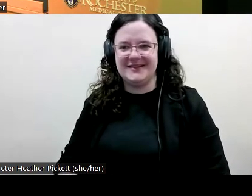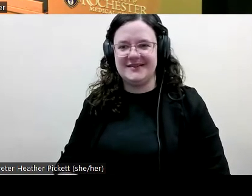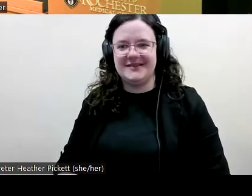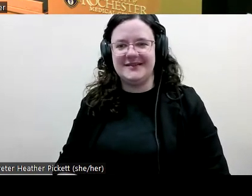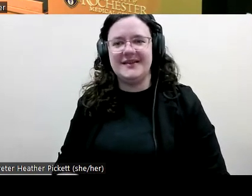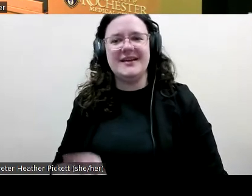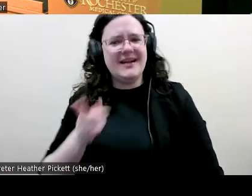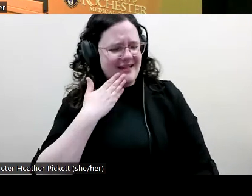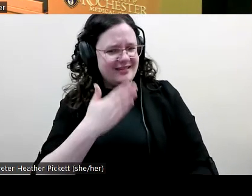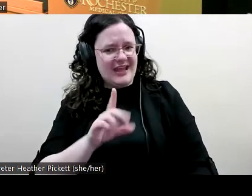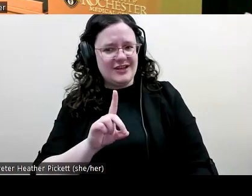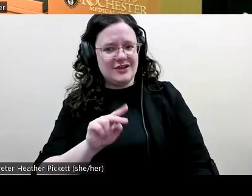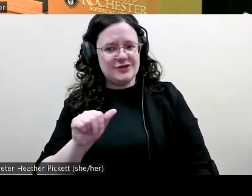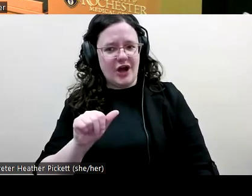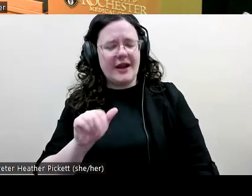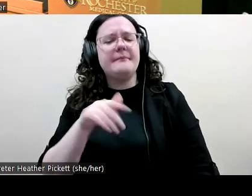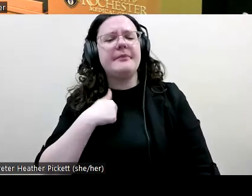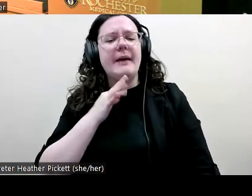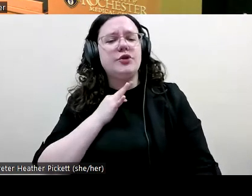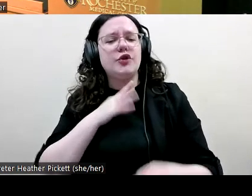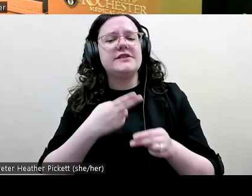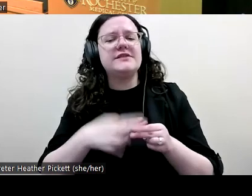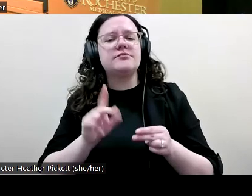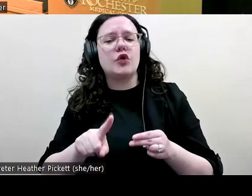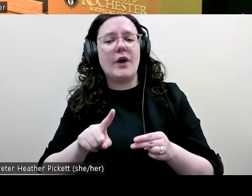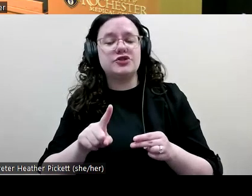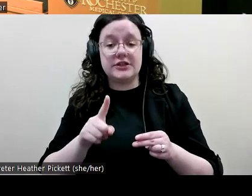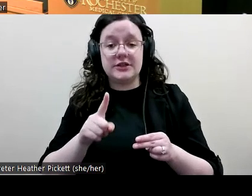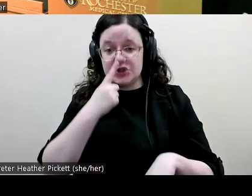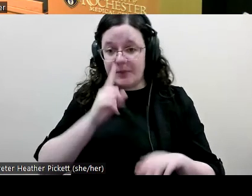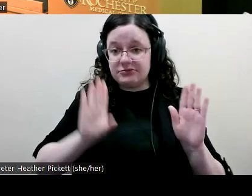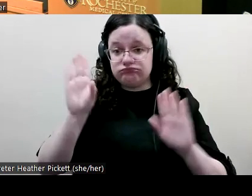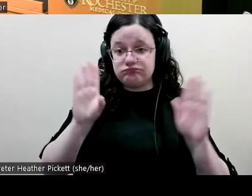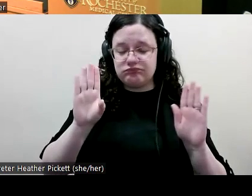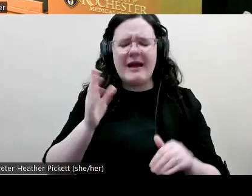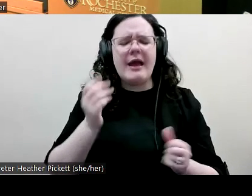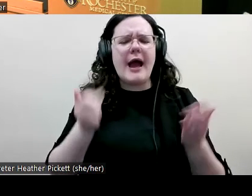question can I see a show of hands how many of you are familiar with nami's familyto family